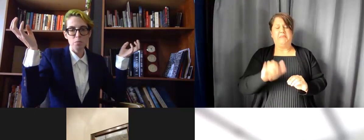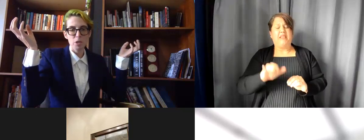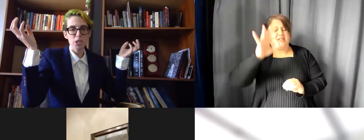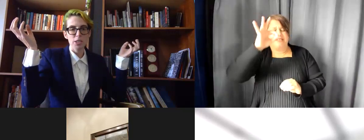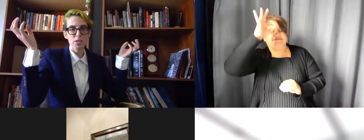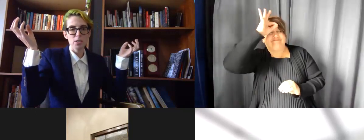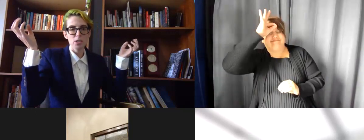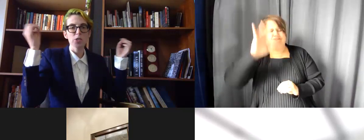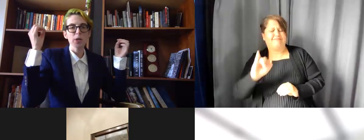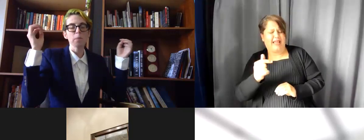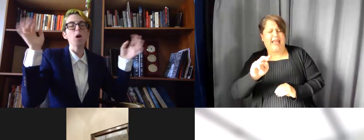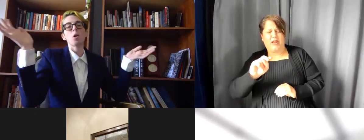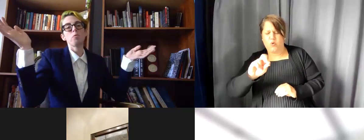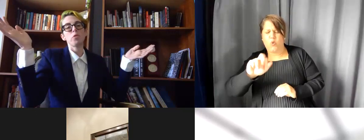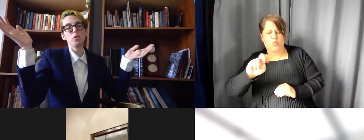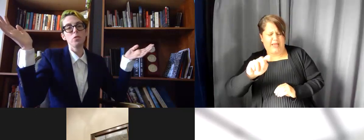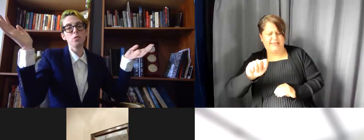Farrah Garland: but it's just straight up, harmful.